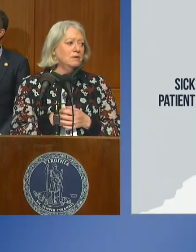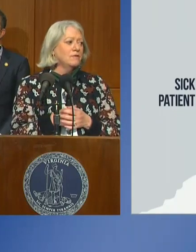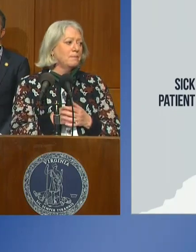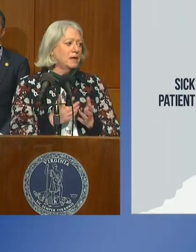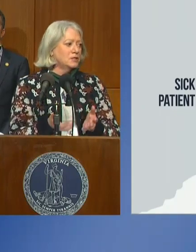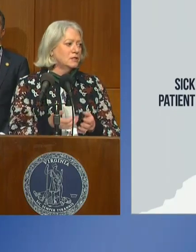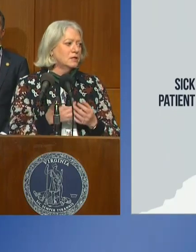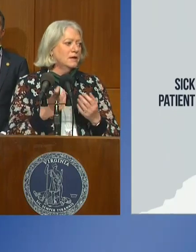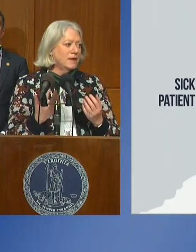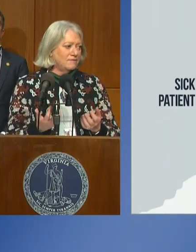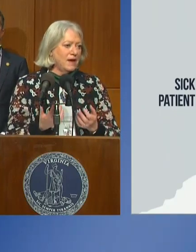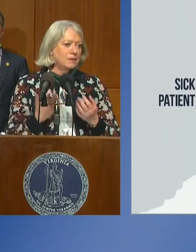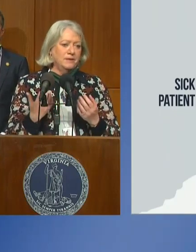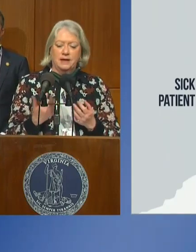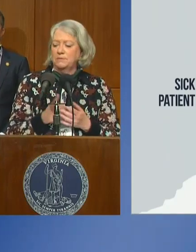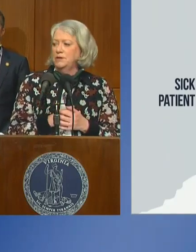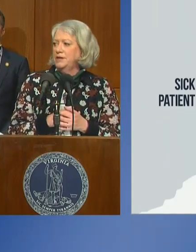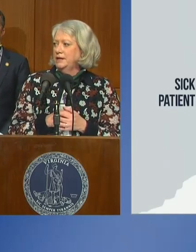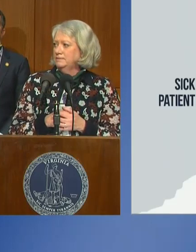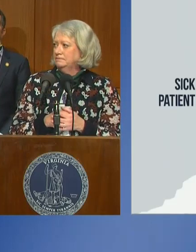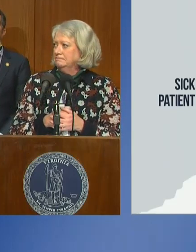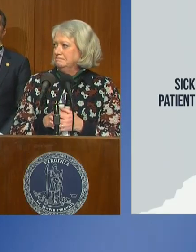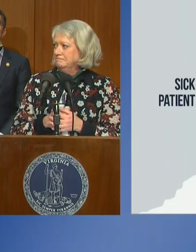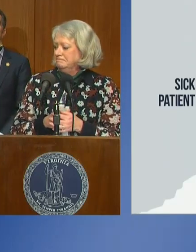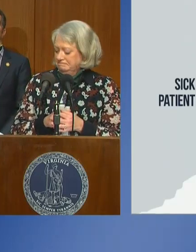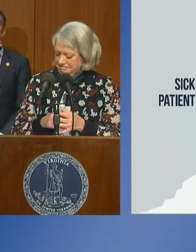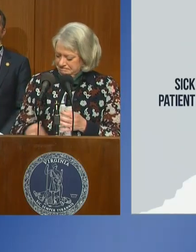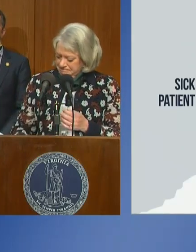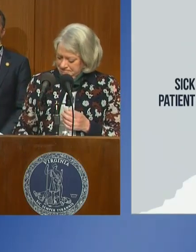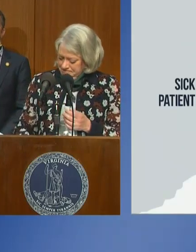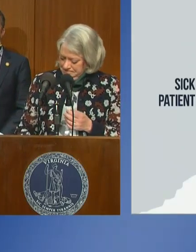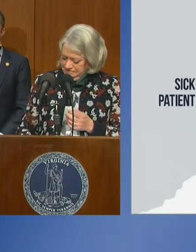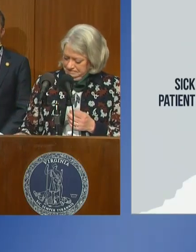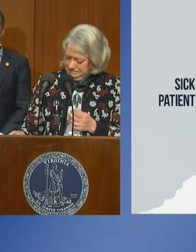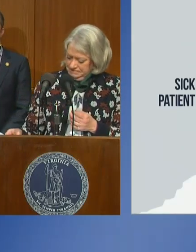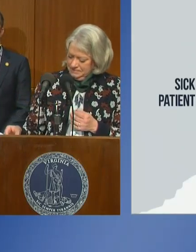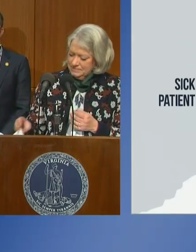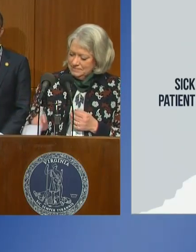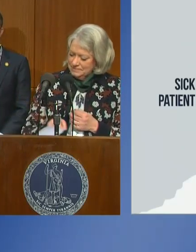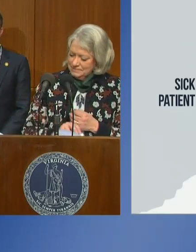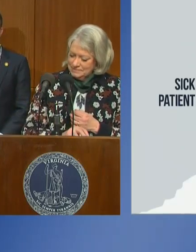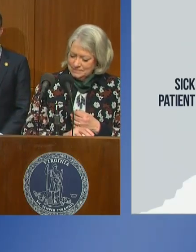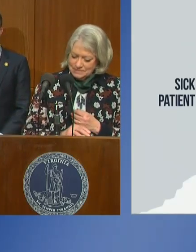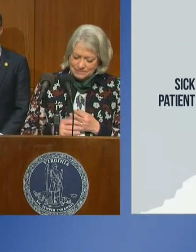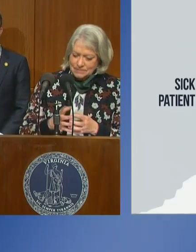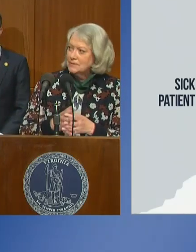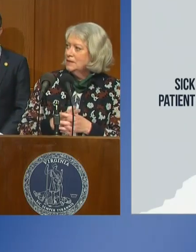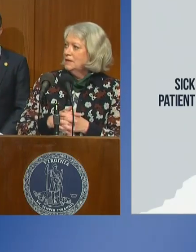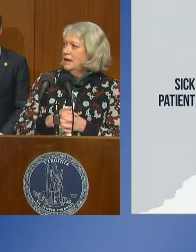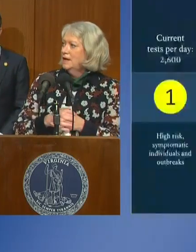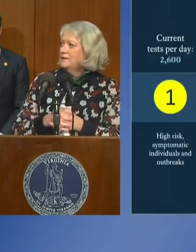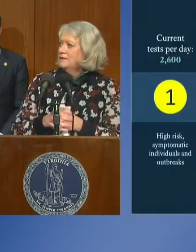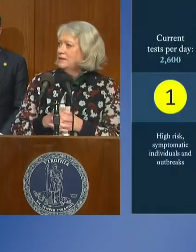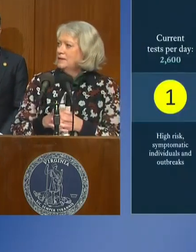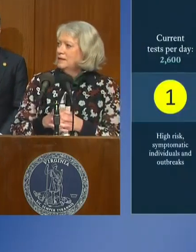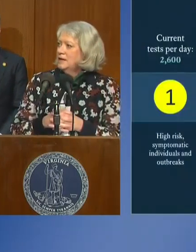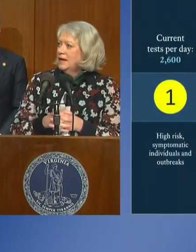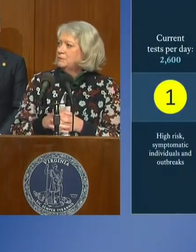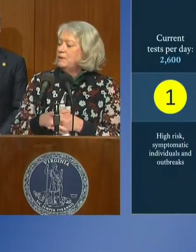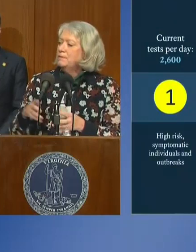WITH HOW TO TALK TO THAT PATIENT. AFTER THEY GET THAT RESULT BACK WHAT DOES THAT MEAN